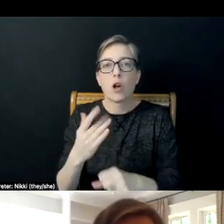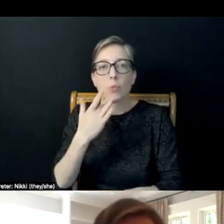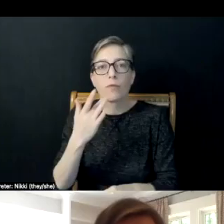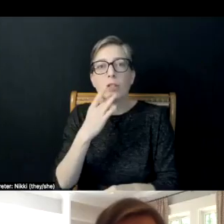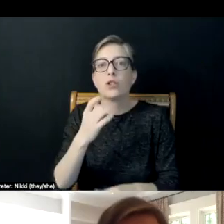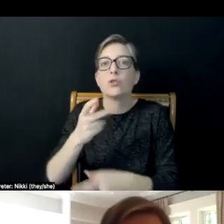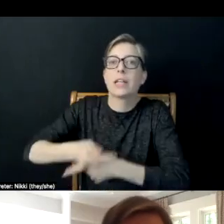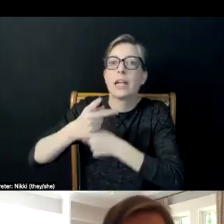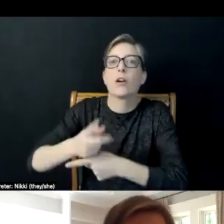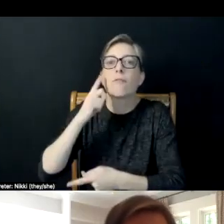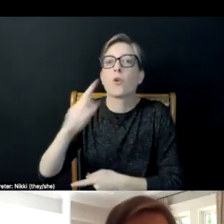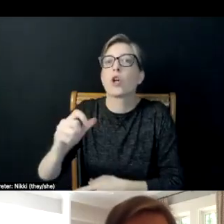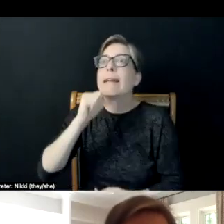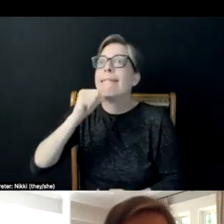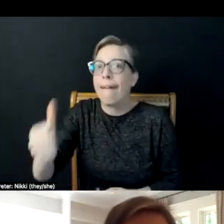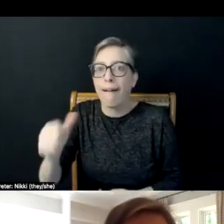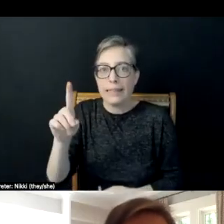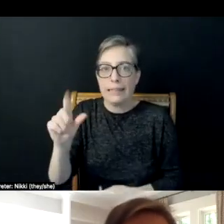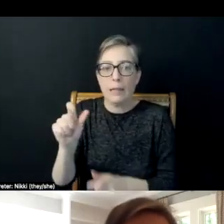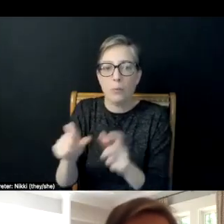That's the largest black bar to the far right,